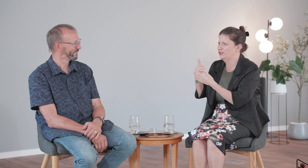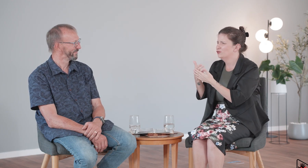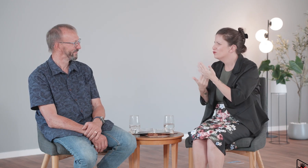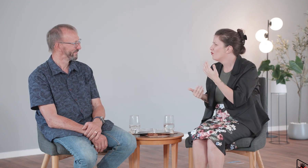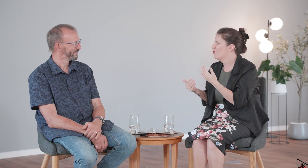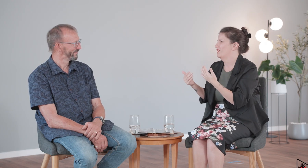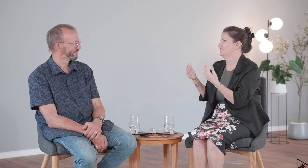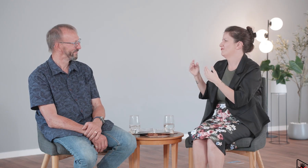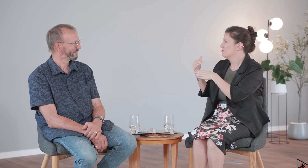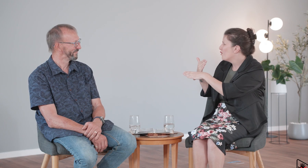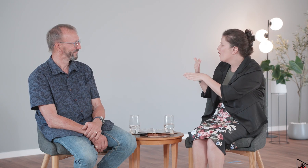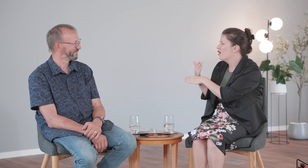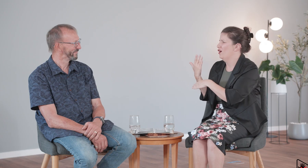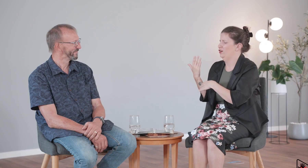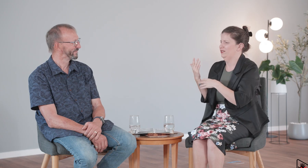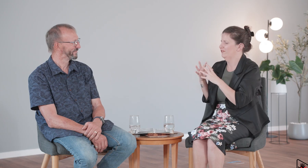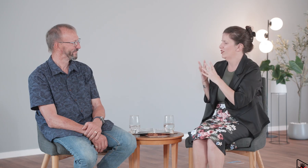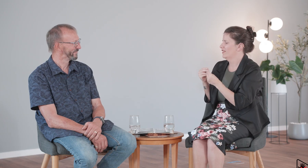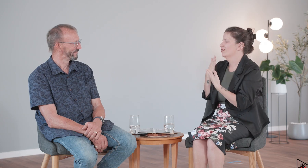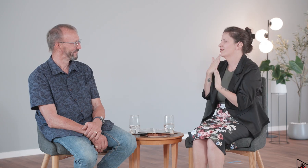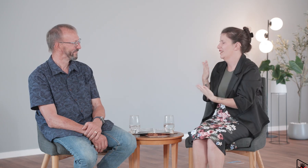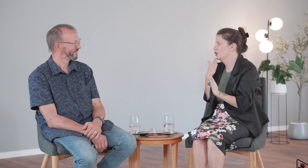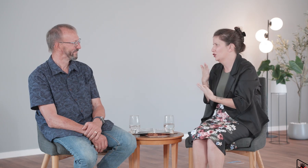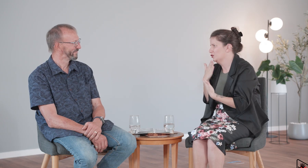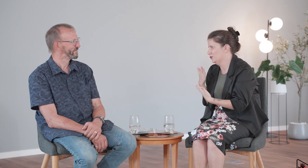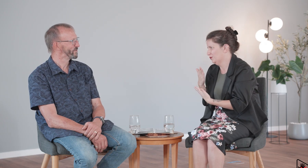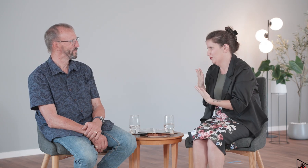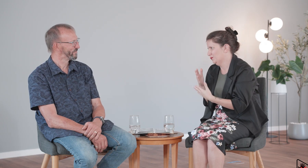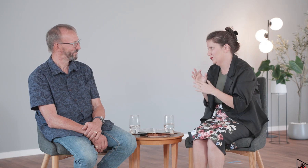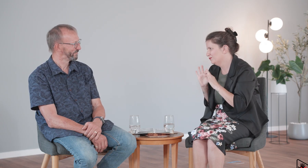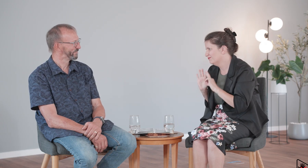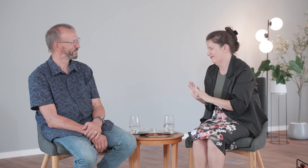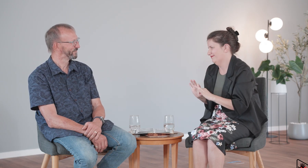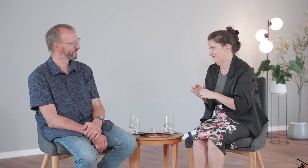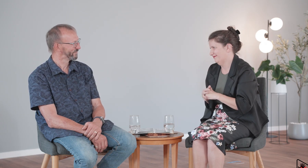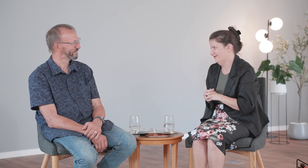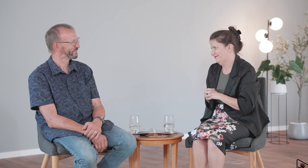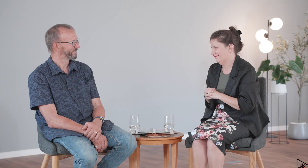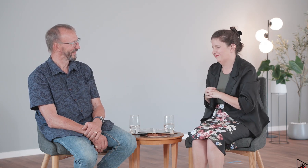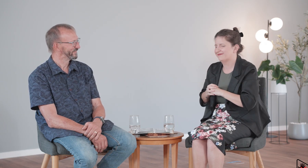and stories from work and everything. Thank you so much. It's been brilliant.